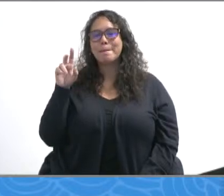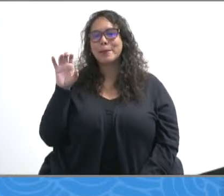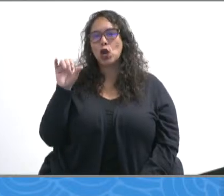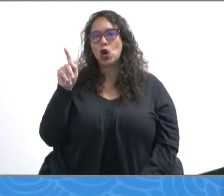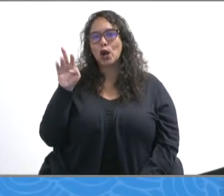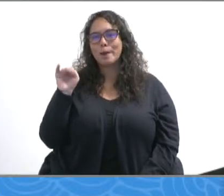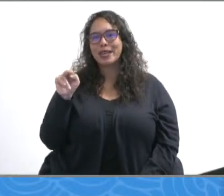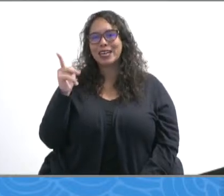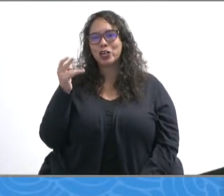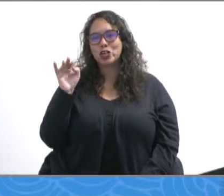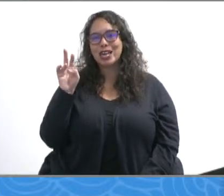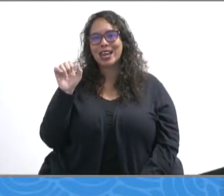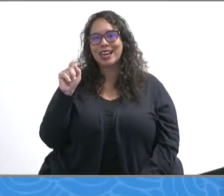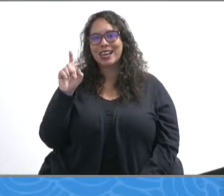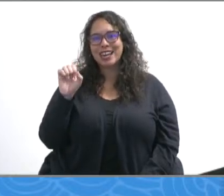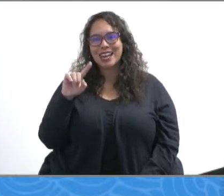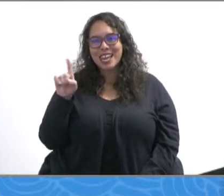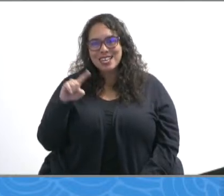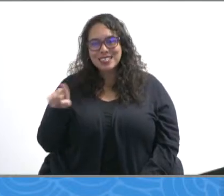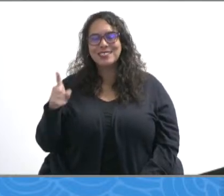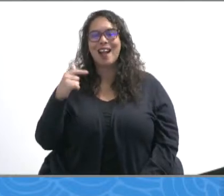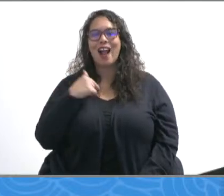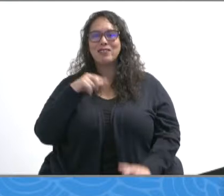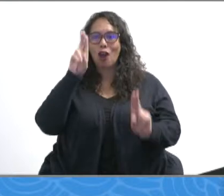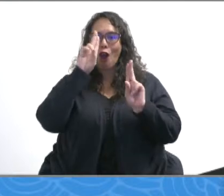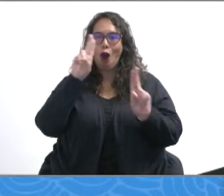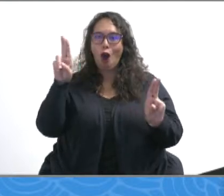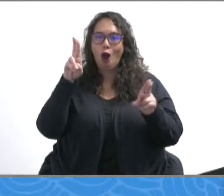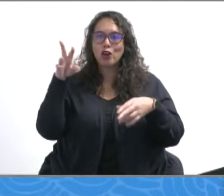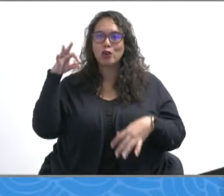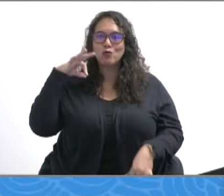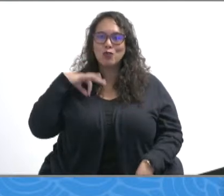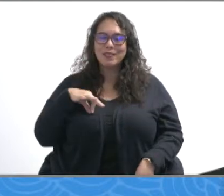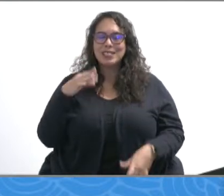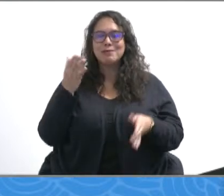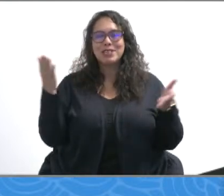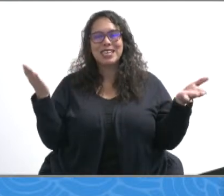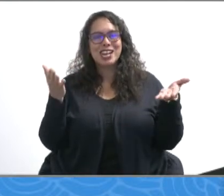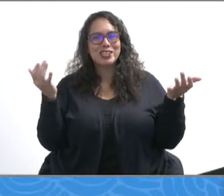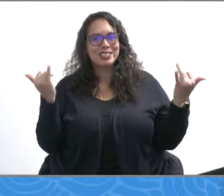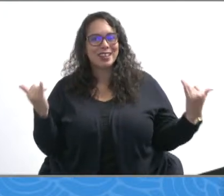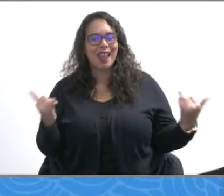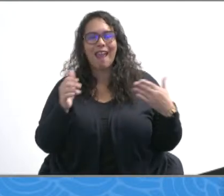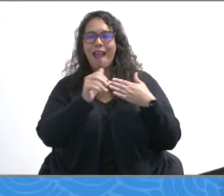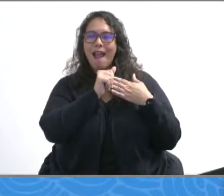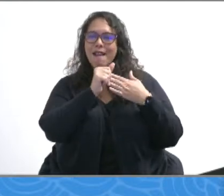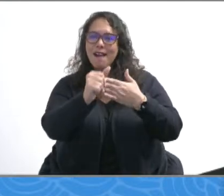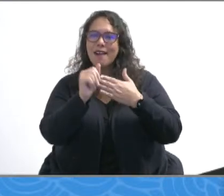of being here with you today and guiding us through some conversations that are critical,